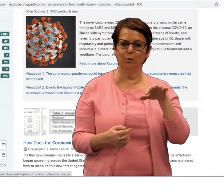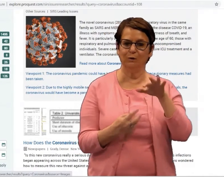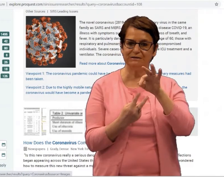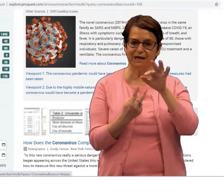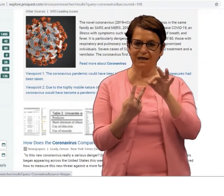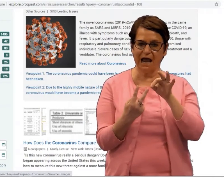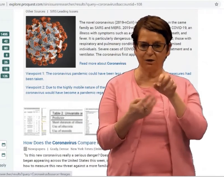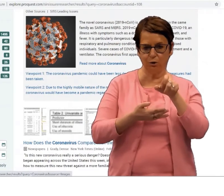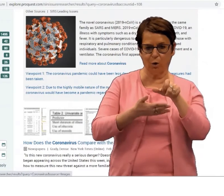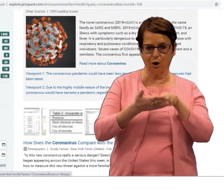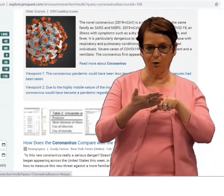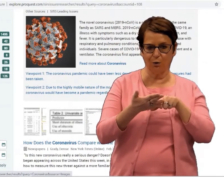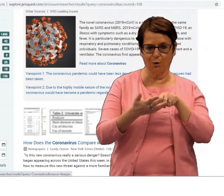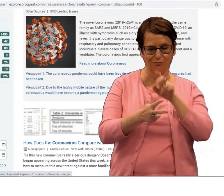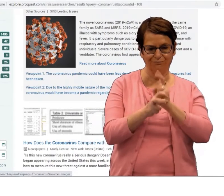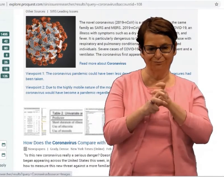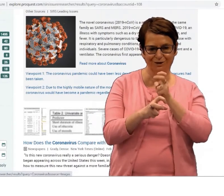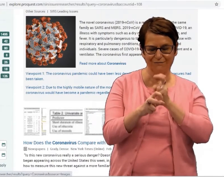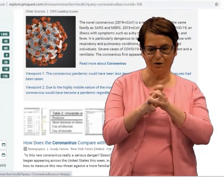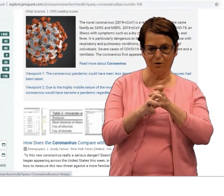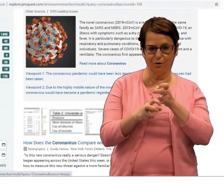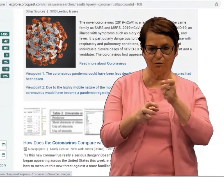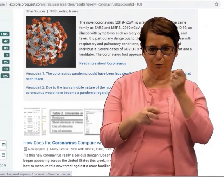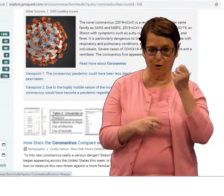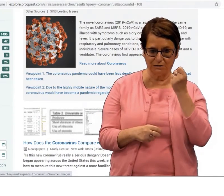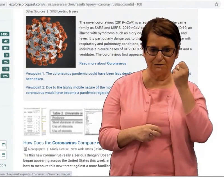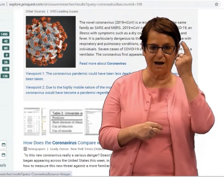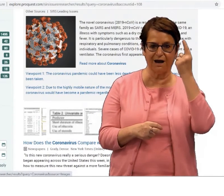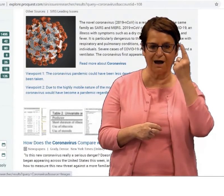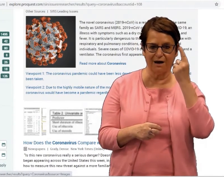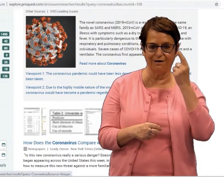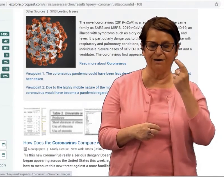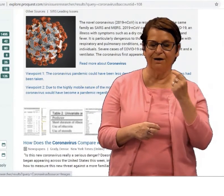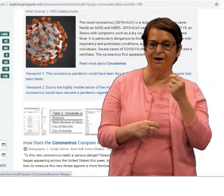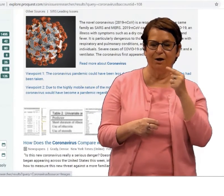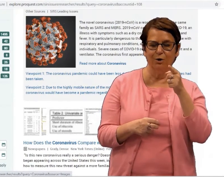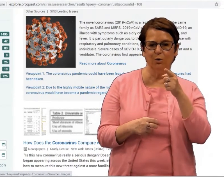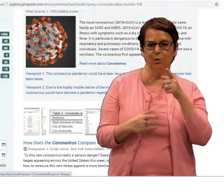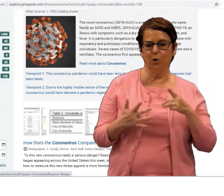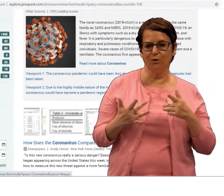This is important because if you select articles that are difficult to understand,